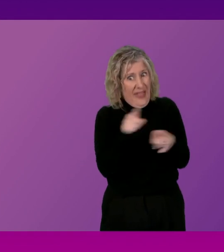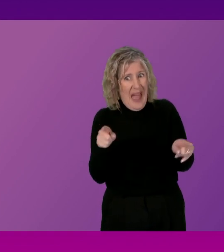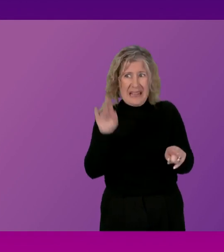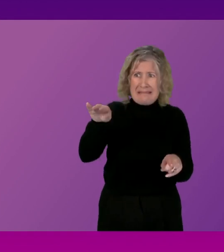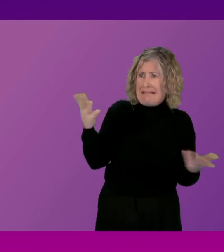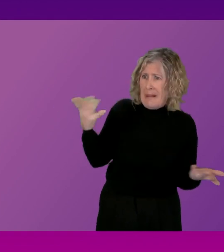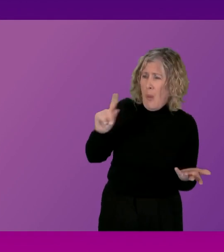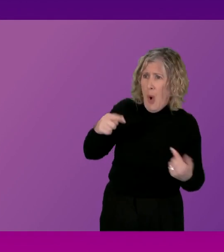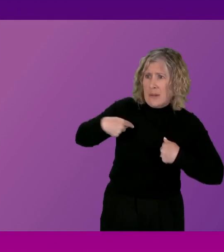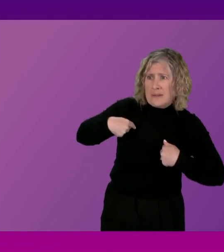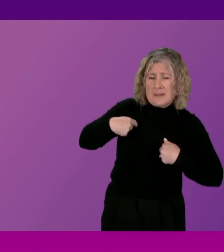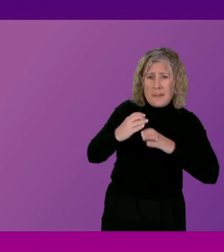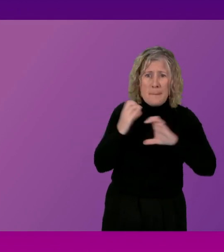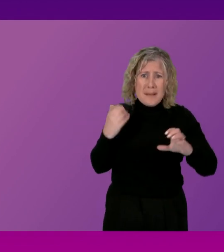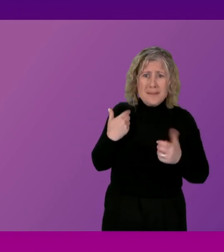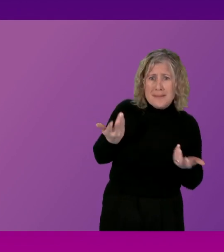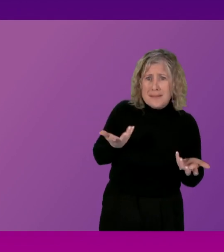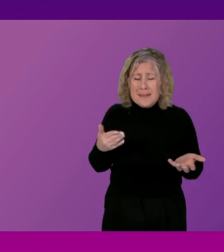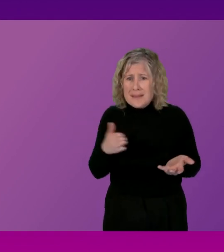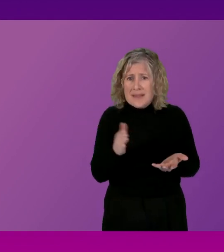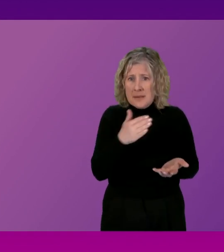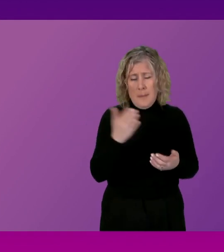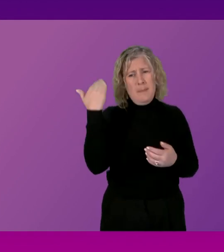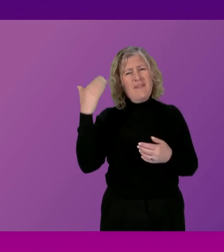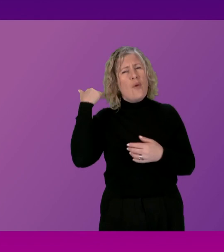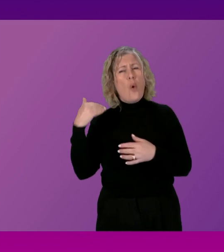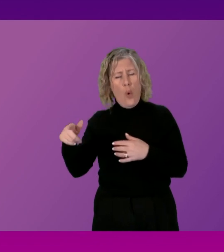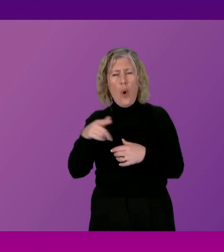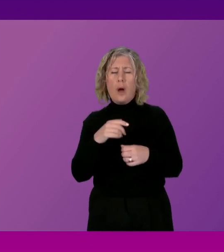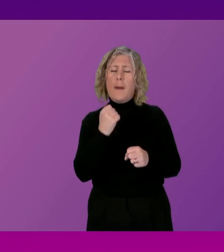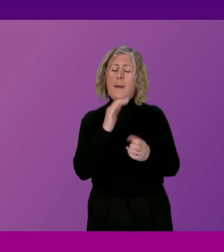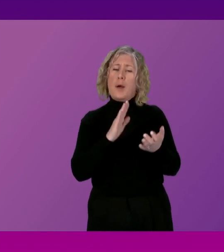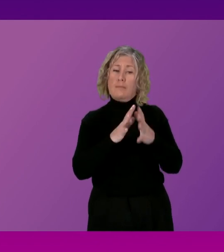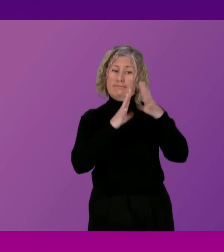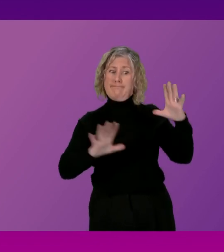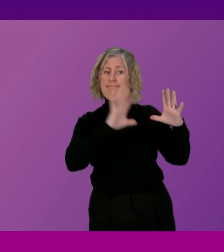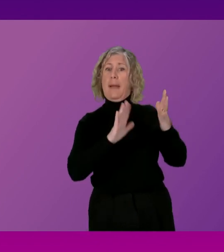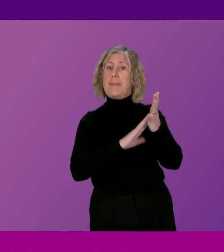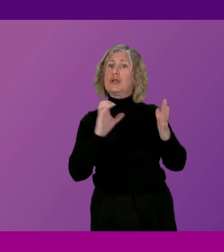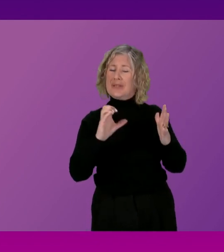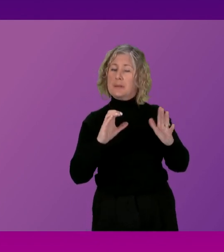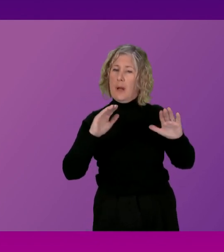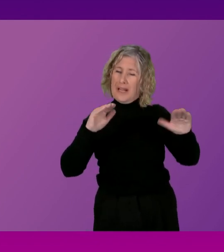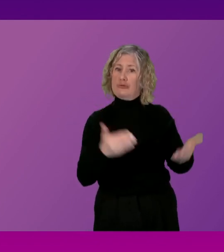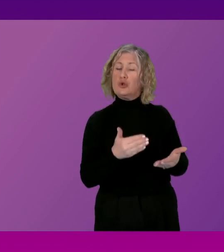When Andy Burnham introduced the £2 fares in Greater Manchester, usage went up by 10